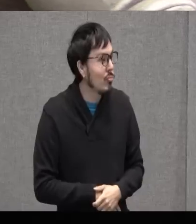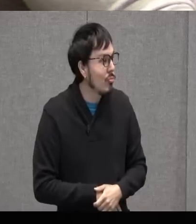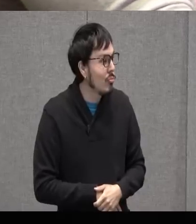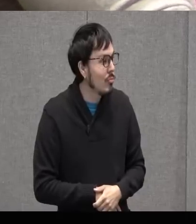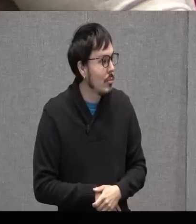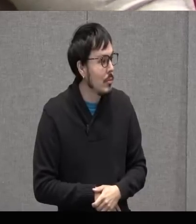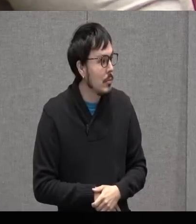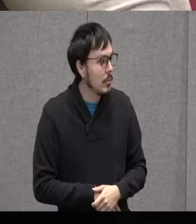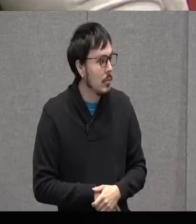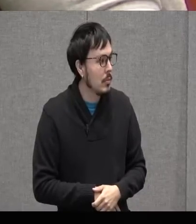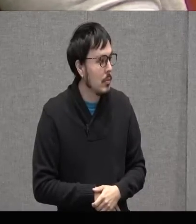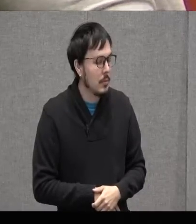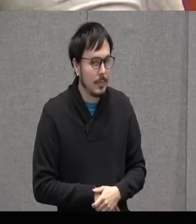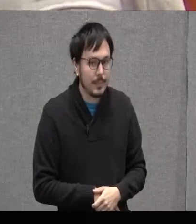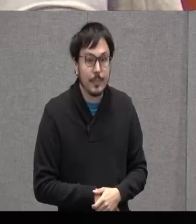Even aliens know math.